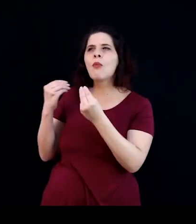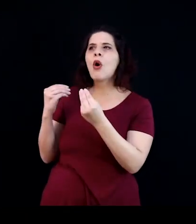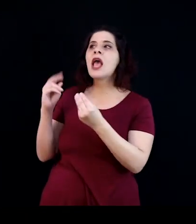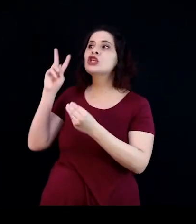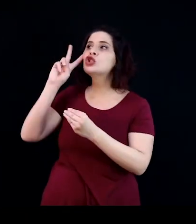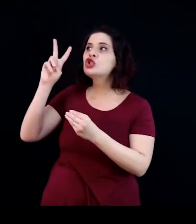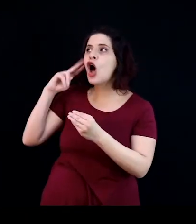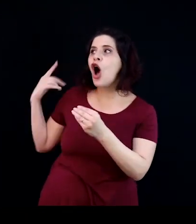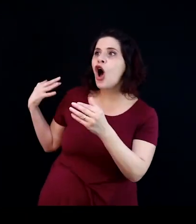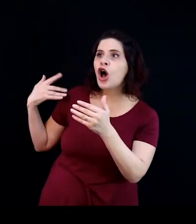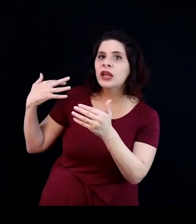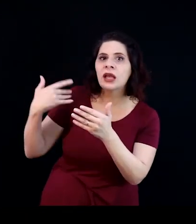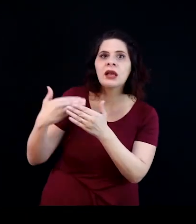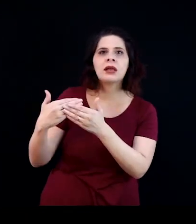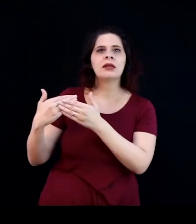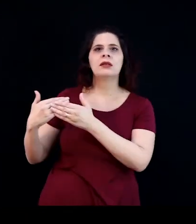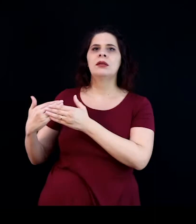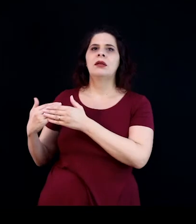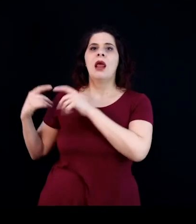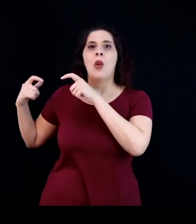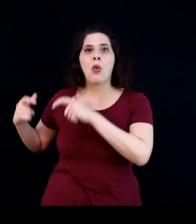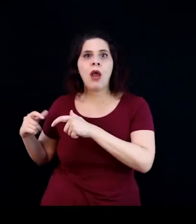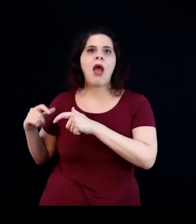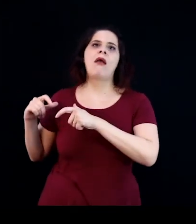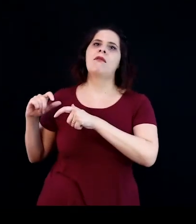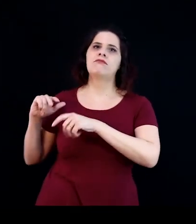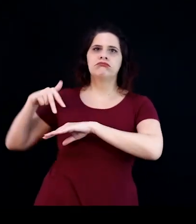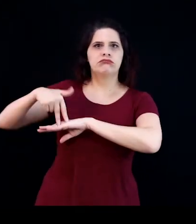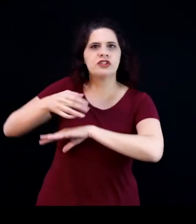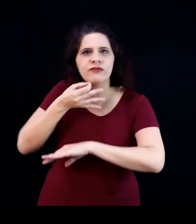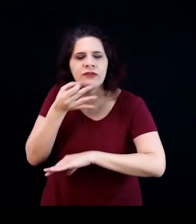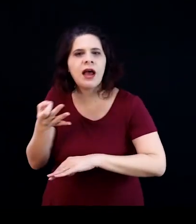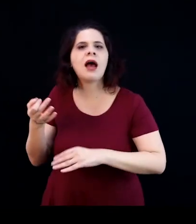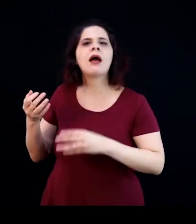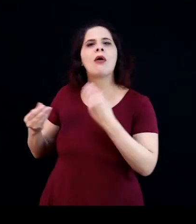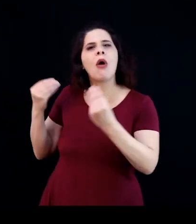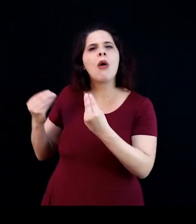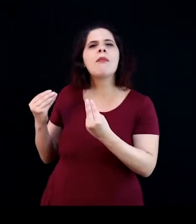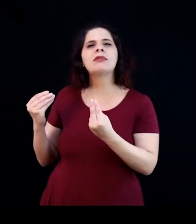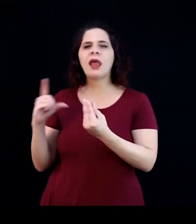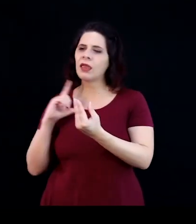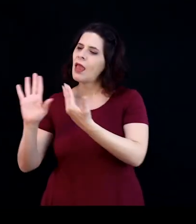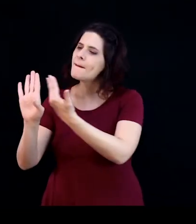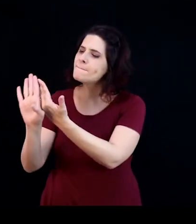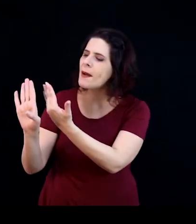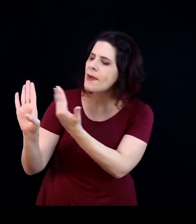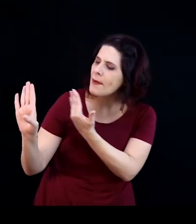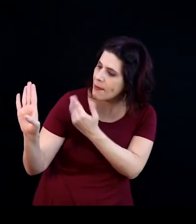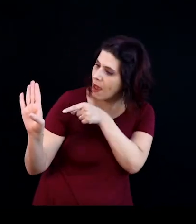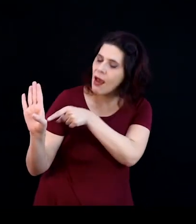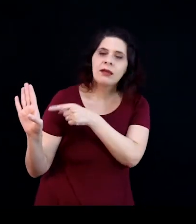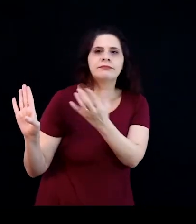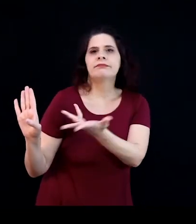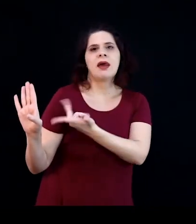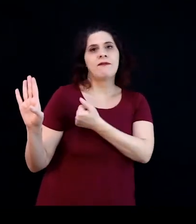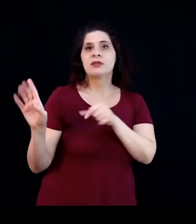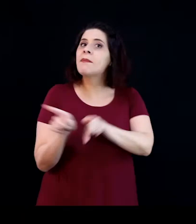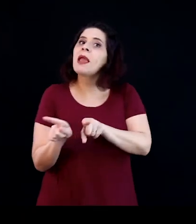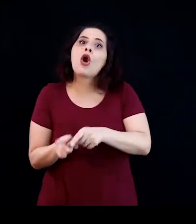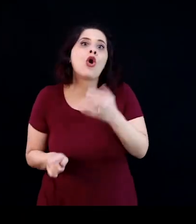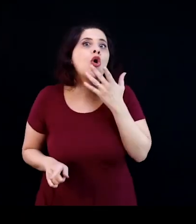and place and the layering, the sense of layers was surprising. And color.